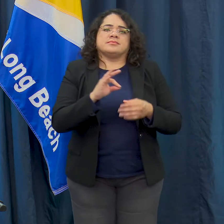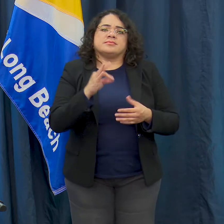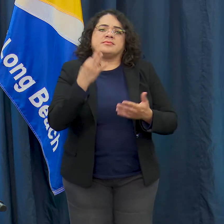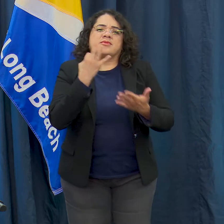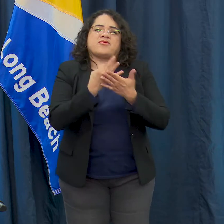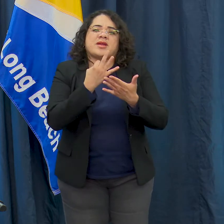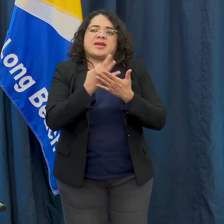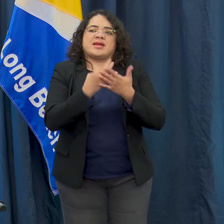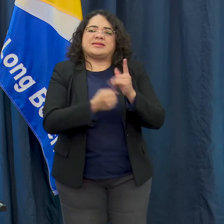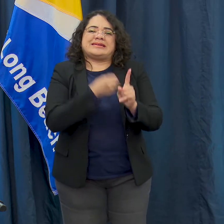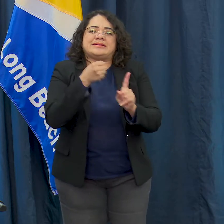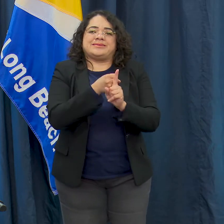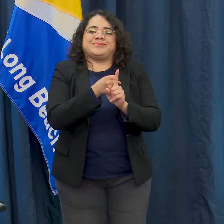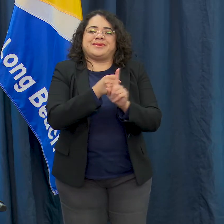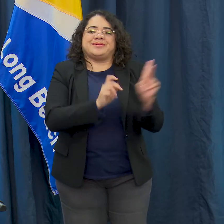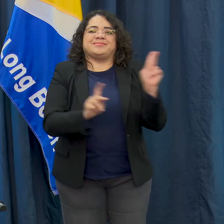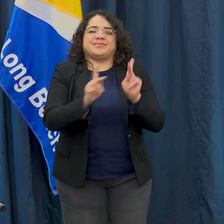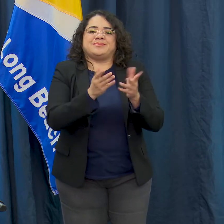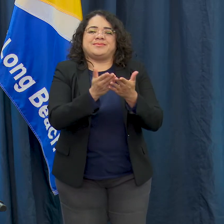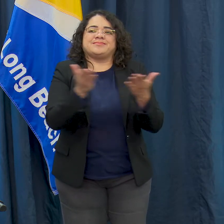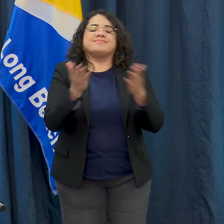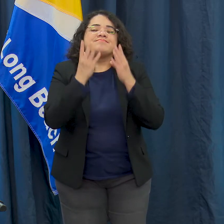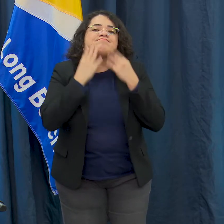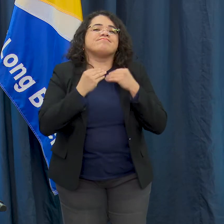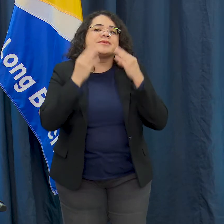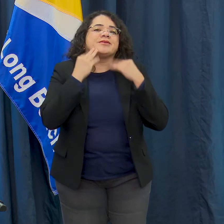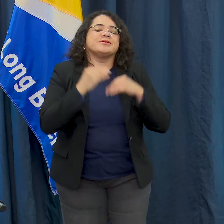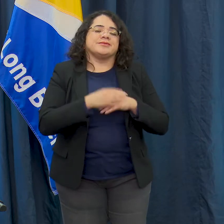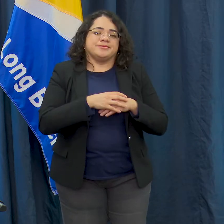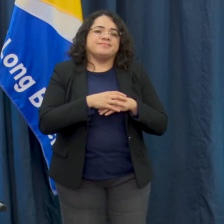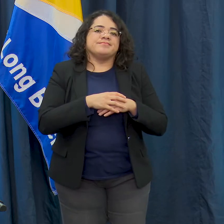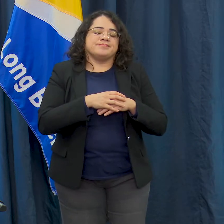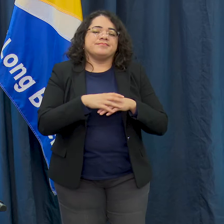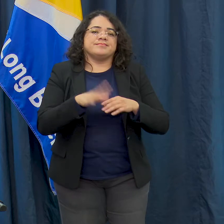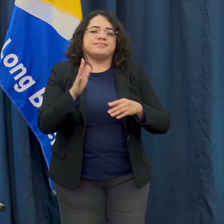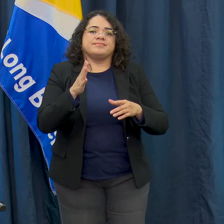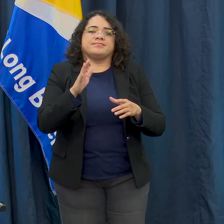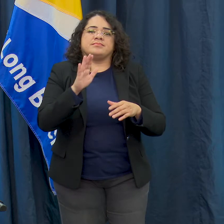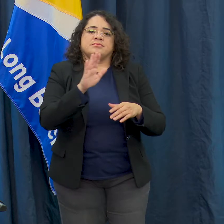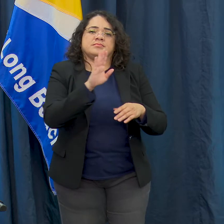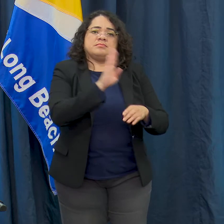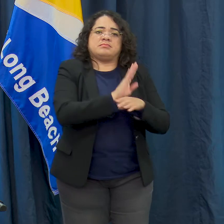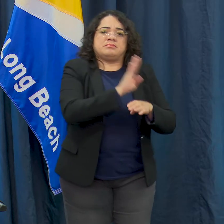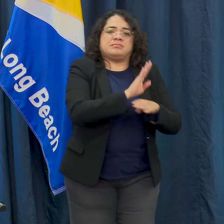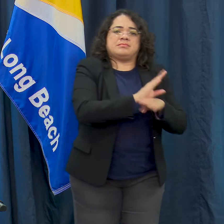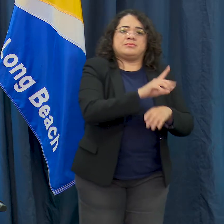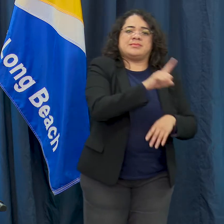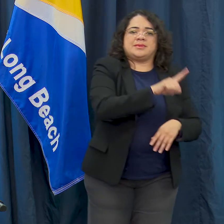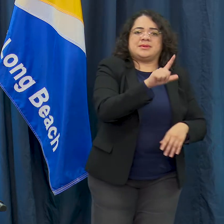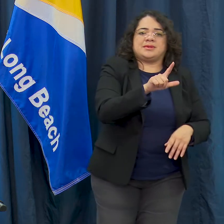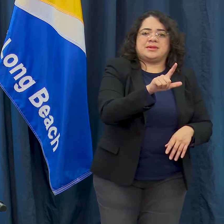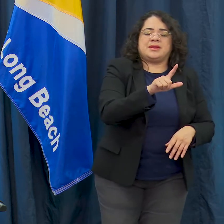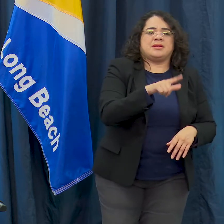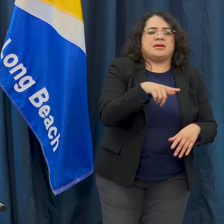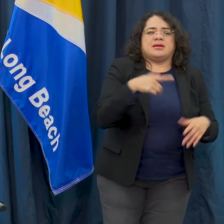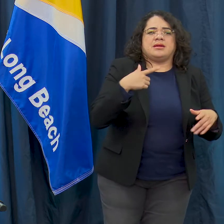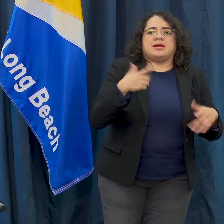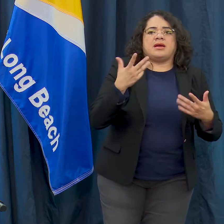are experiencing and this is about a question relative to helping commercial landlords and tenants who haven't been able to collect rent due to small businesses